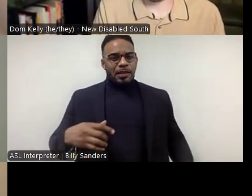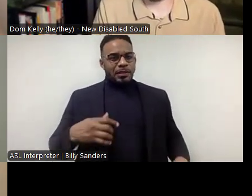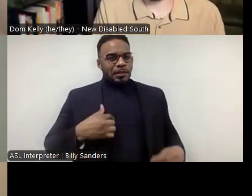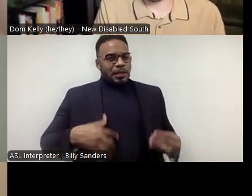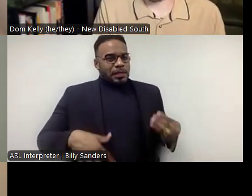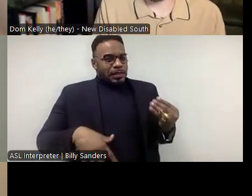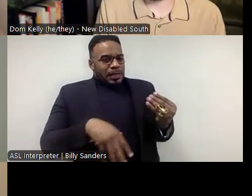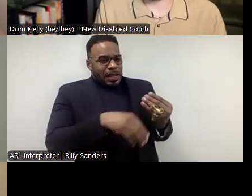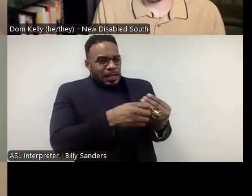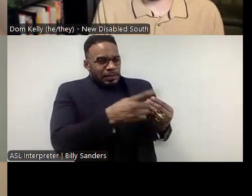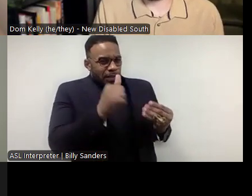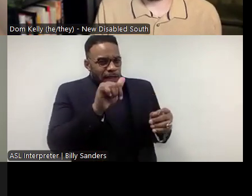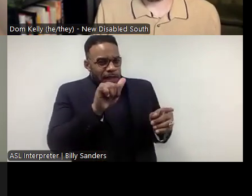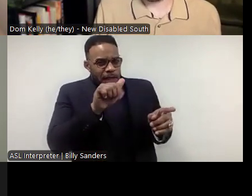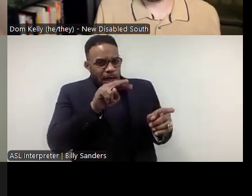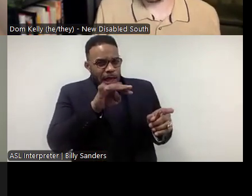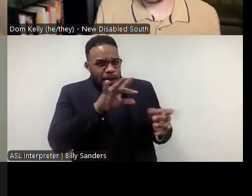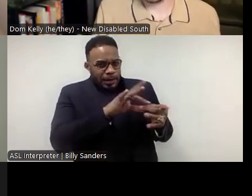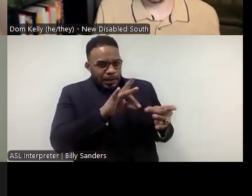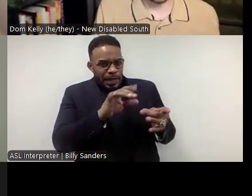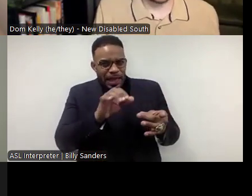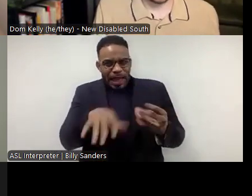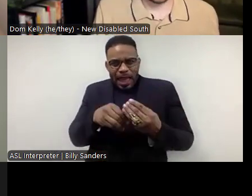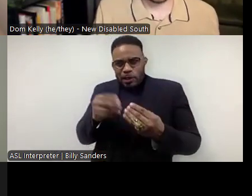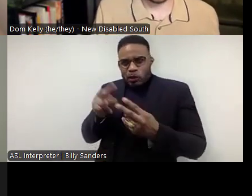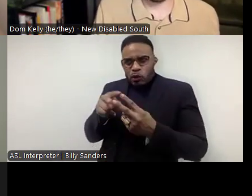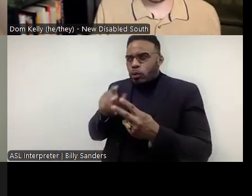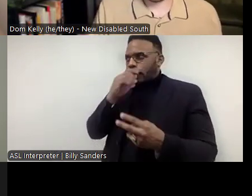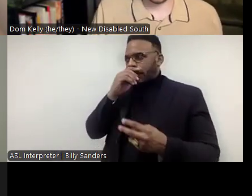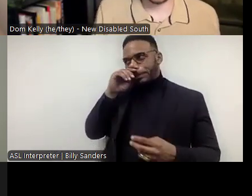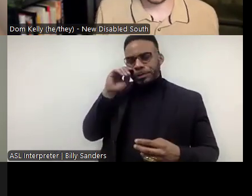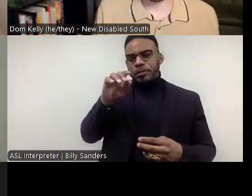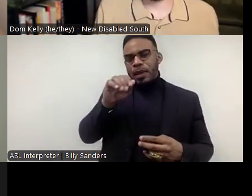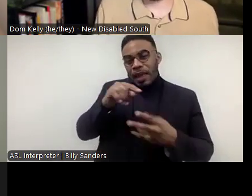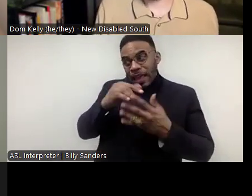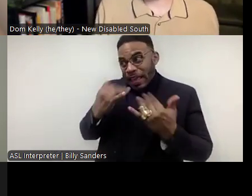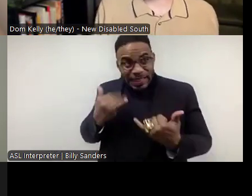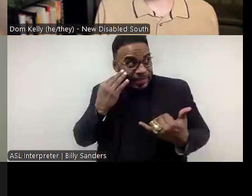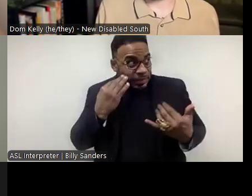» DOM KELLY: Can I add one really quick thing? Just to what Anita said, I think Anita said it and to just add to it